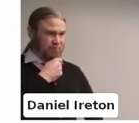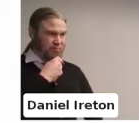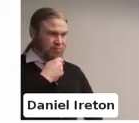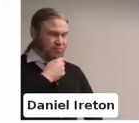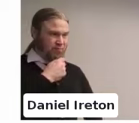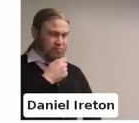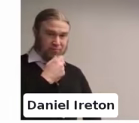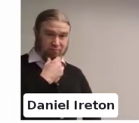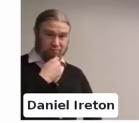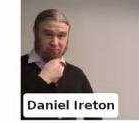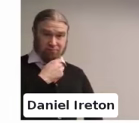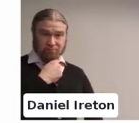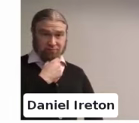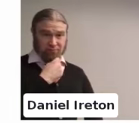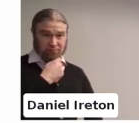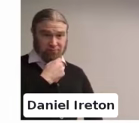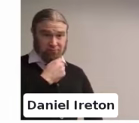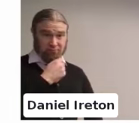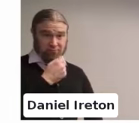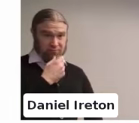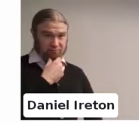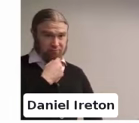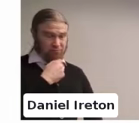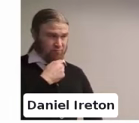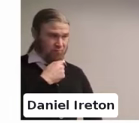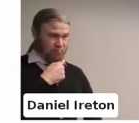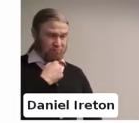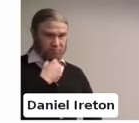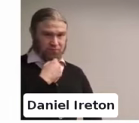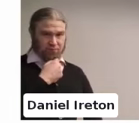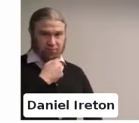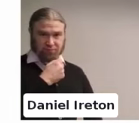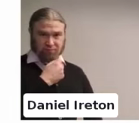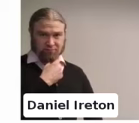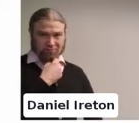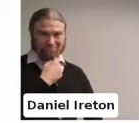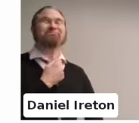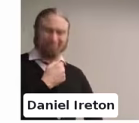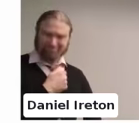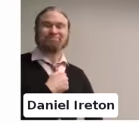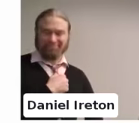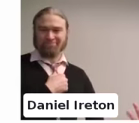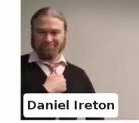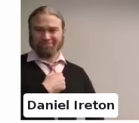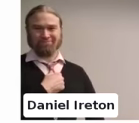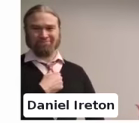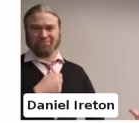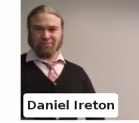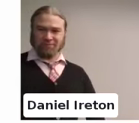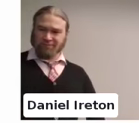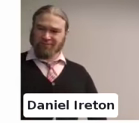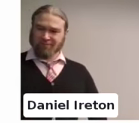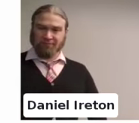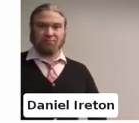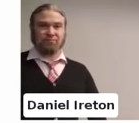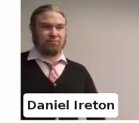Great.